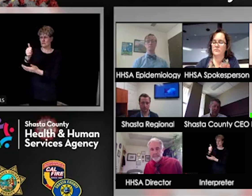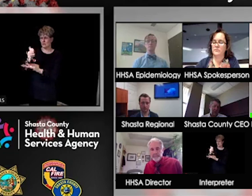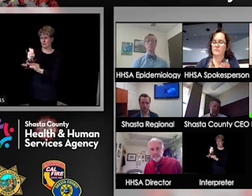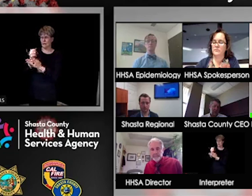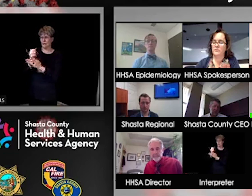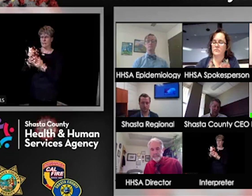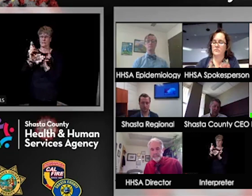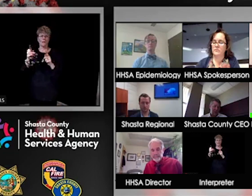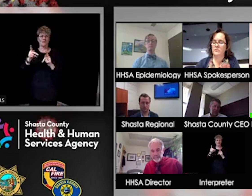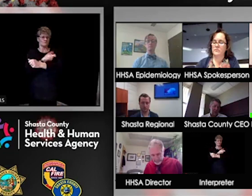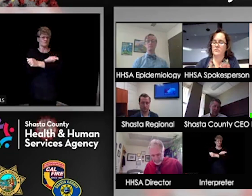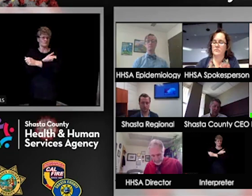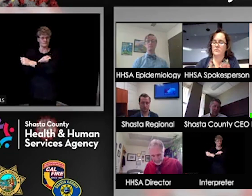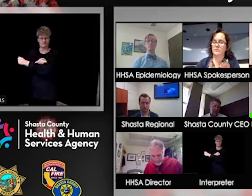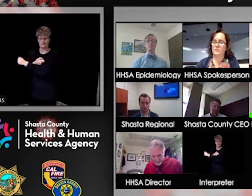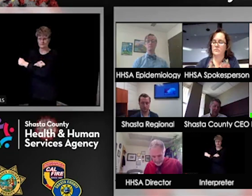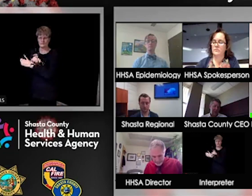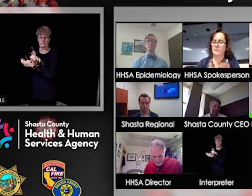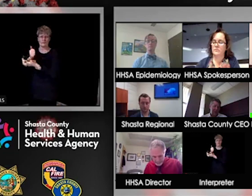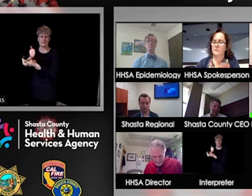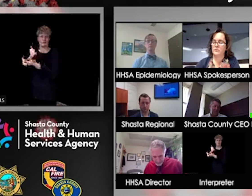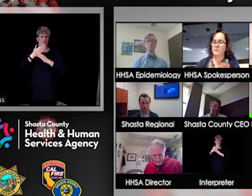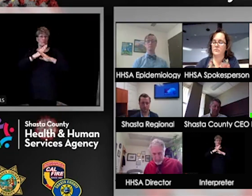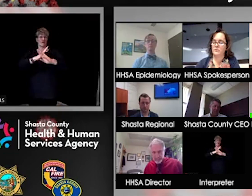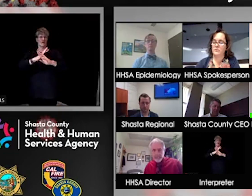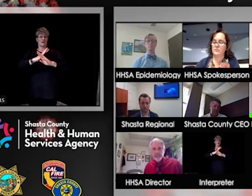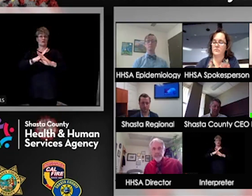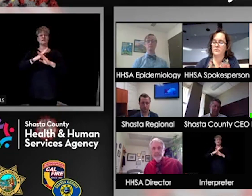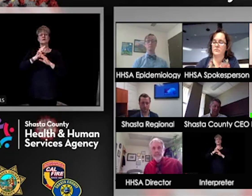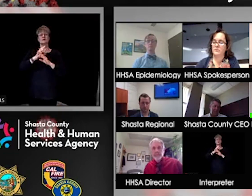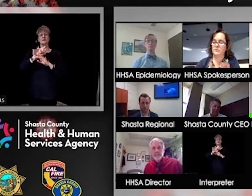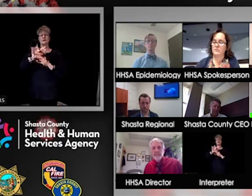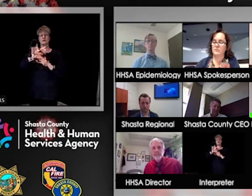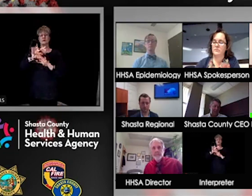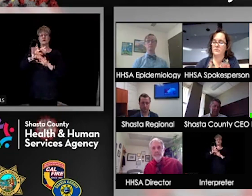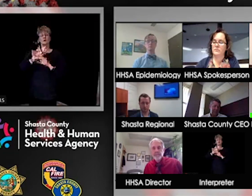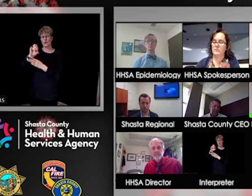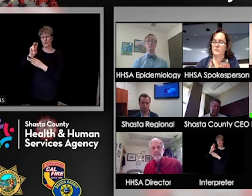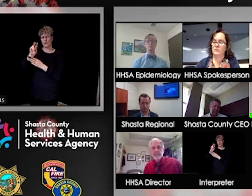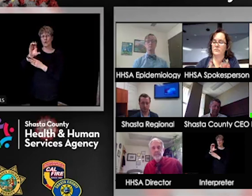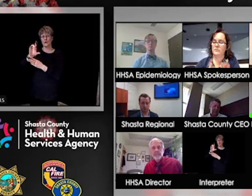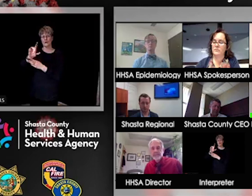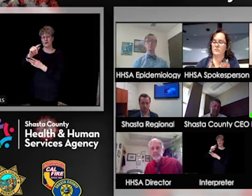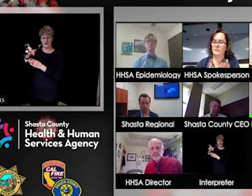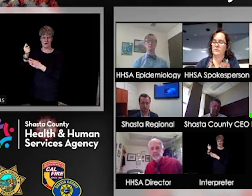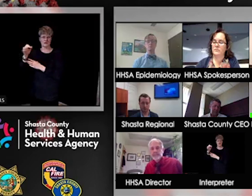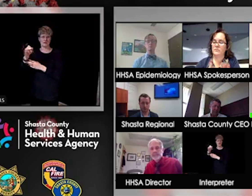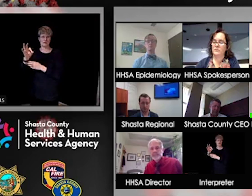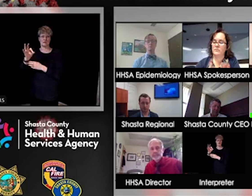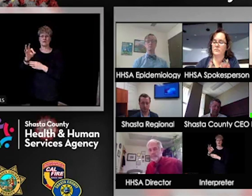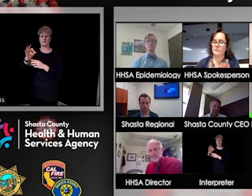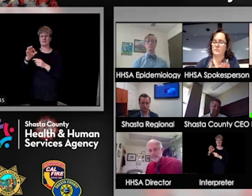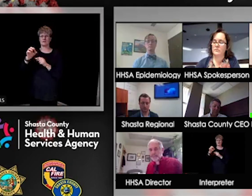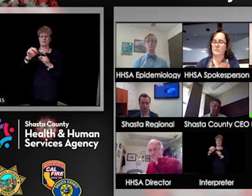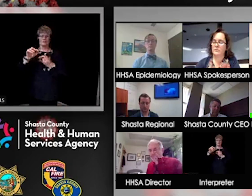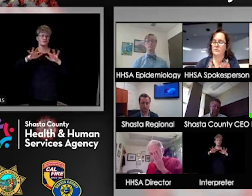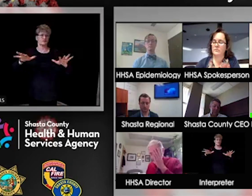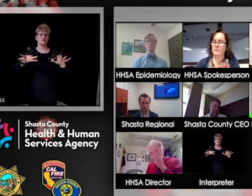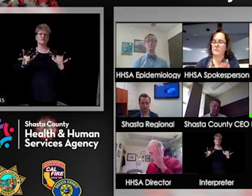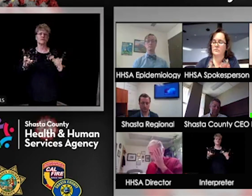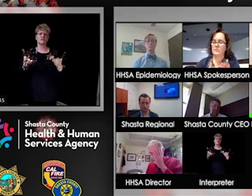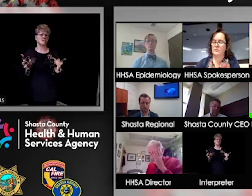to evolve and we’ll be working with our community and partners and key constituents,